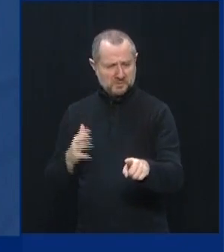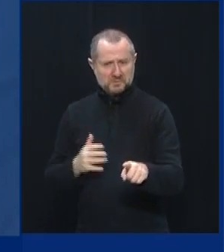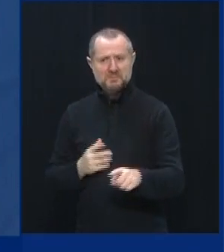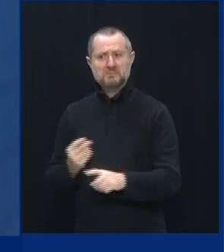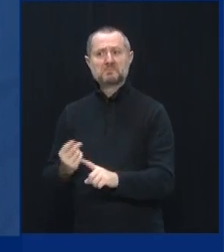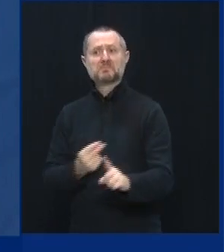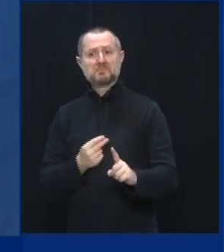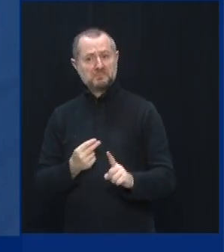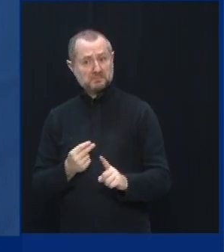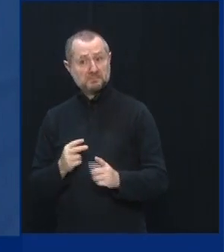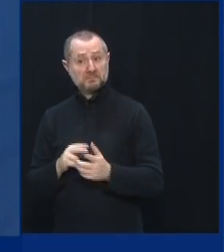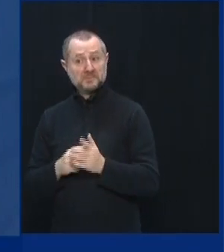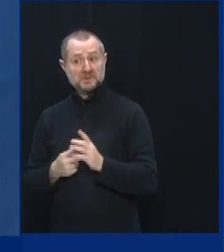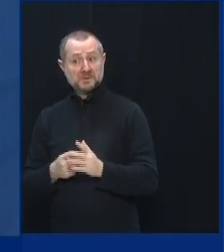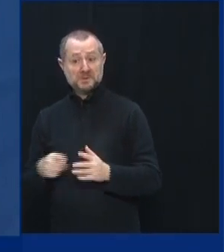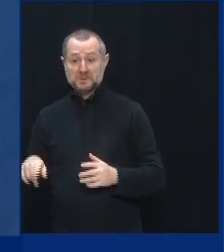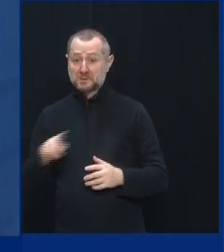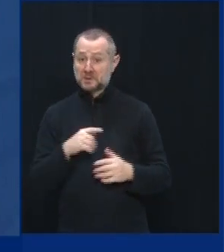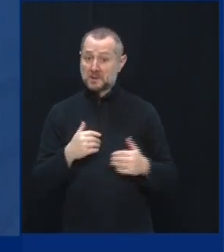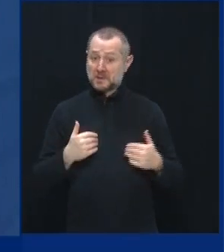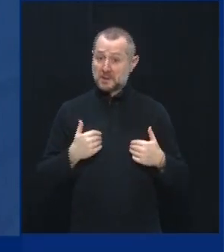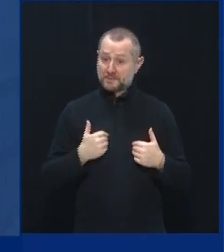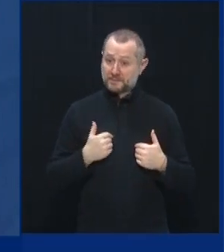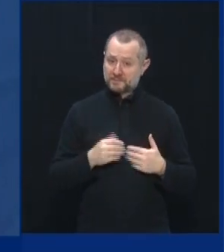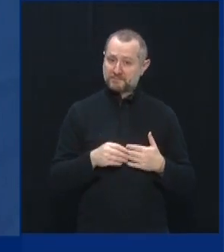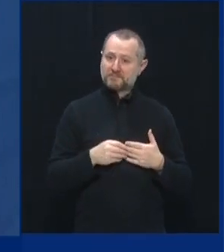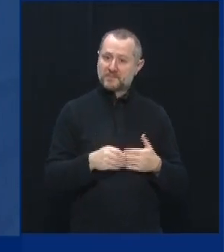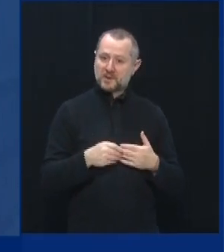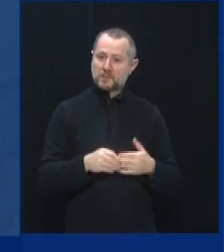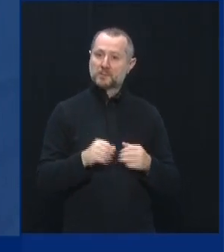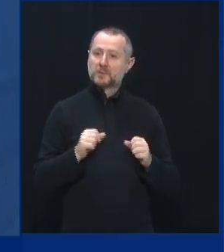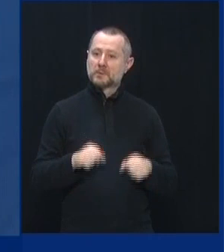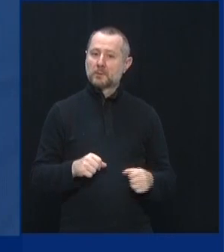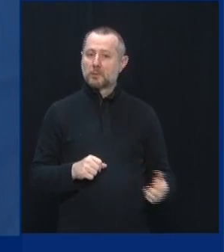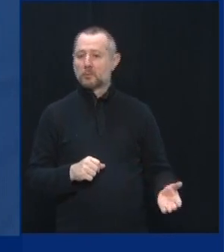PERCENTAGE OF THEIR POLICE,